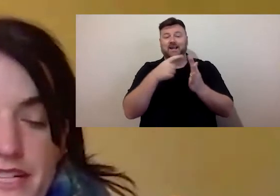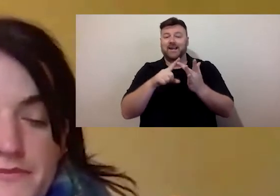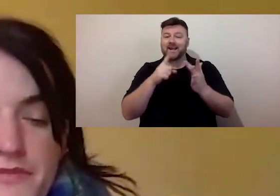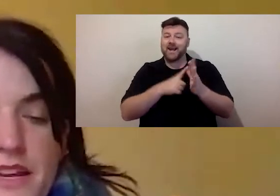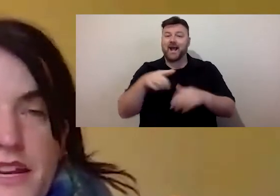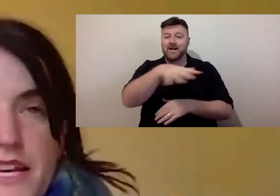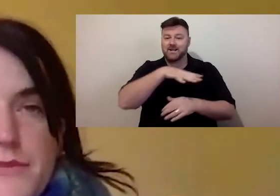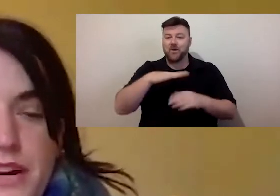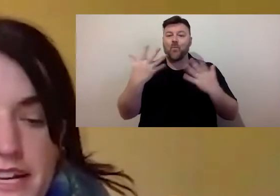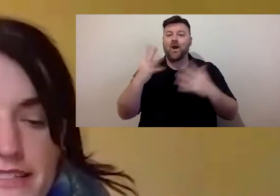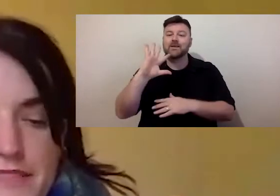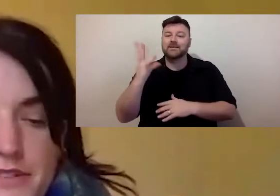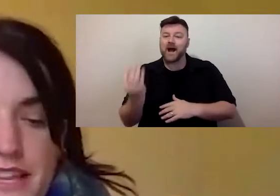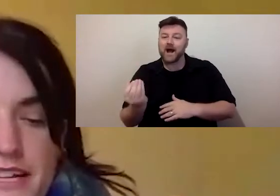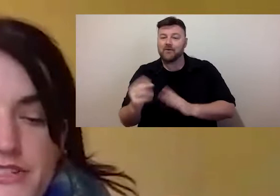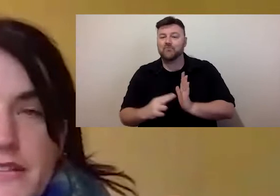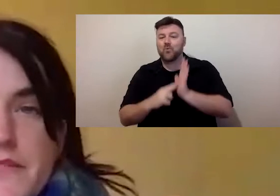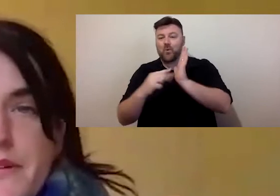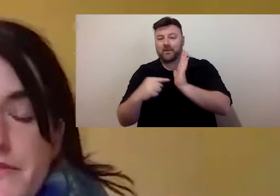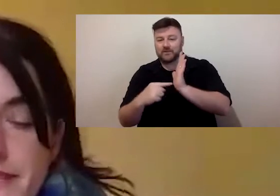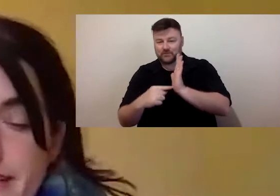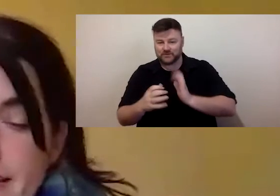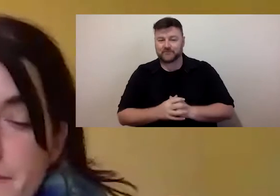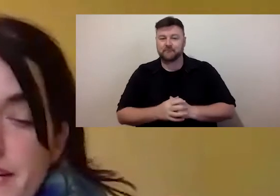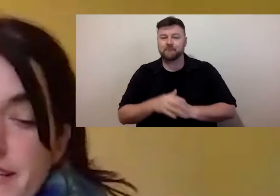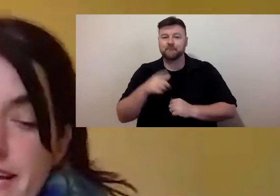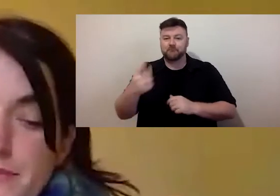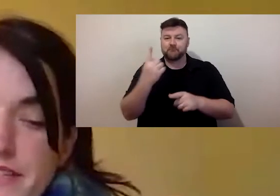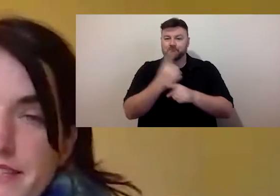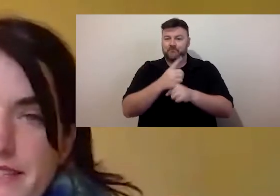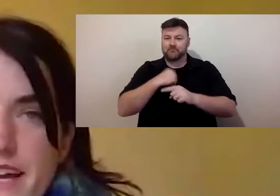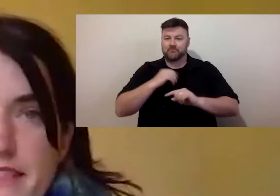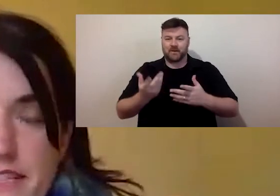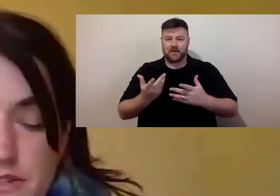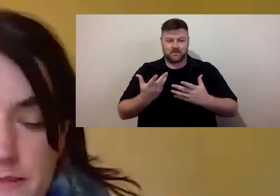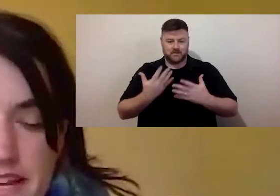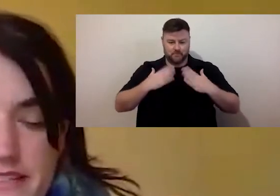His work examines the relationship between physically embodied dance practice and the digital space.